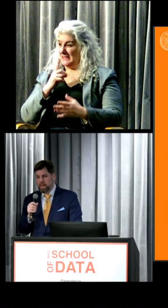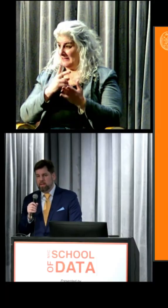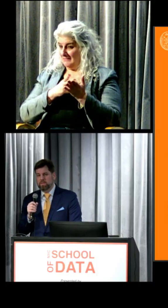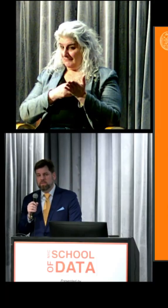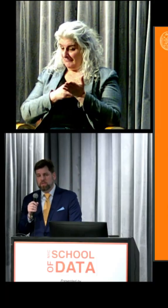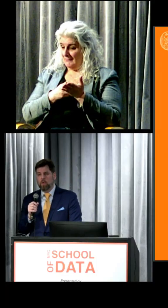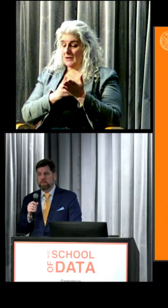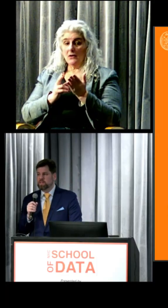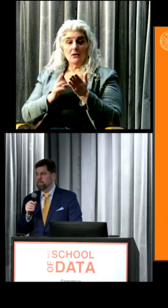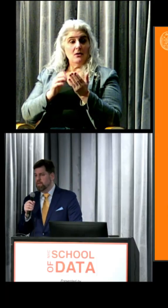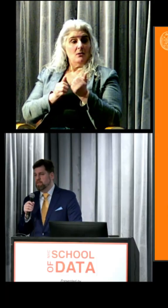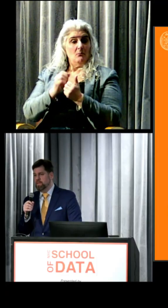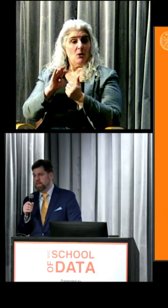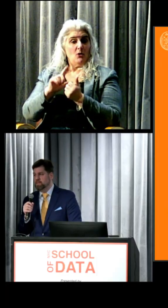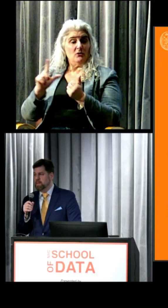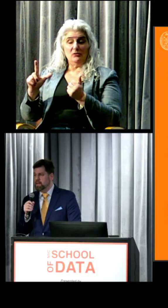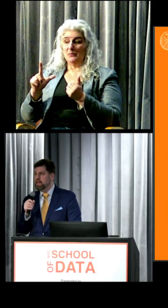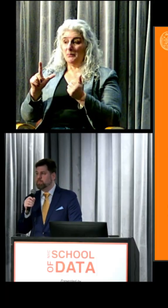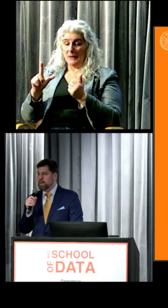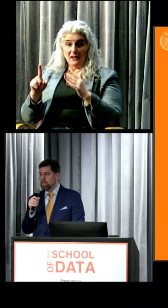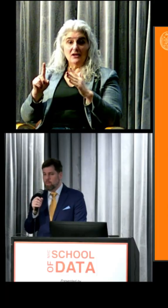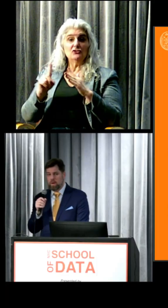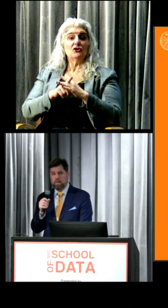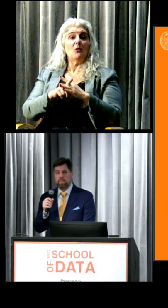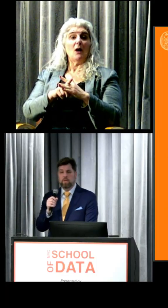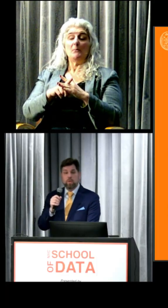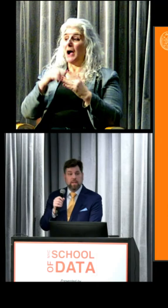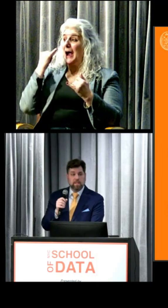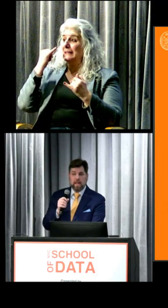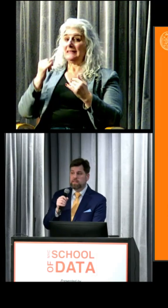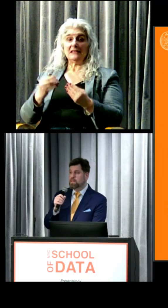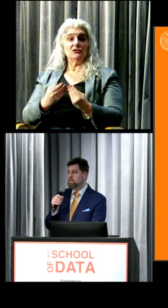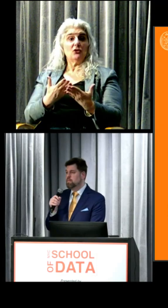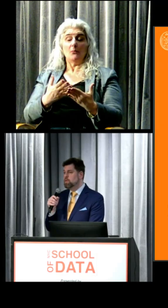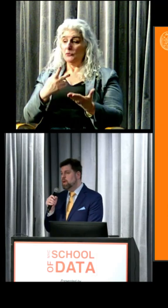counting that, I think we did eight different user testings just at the Trivium offices.